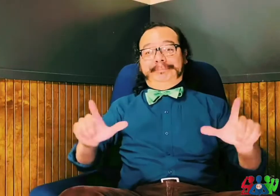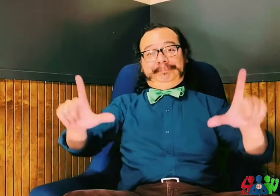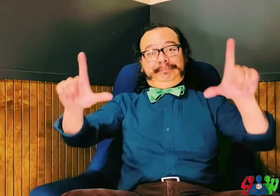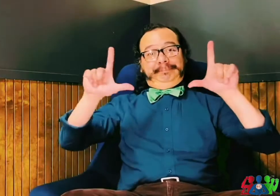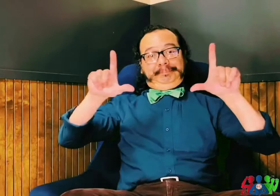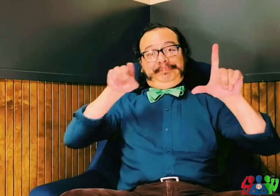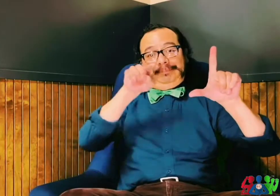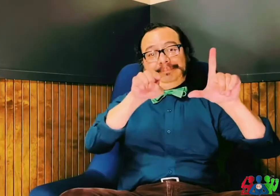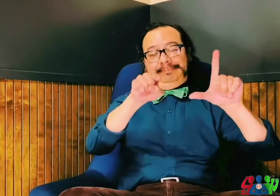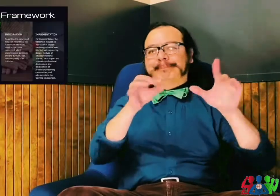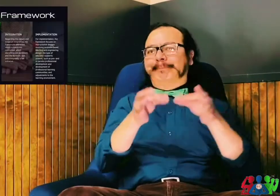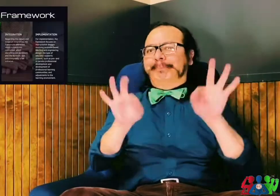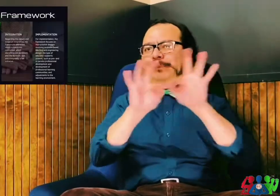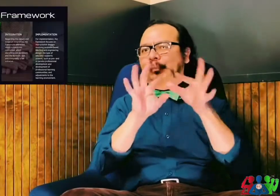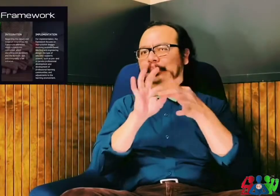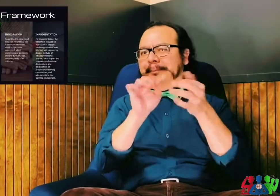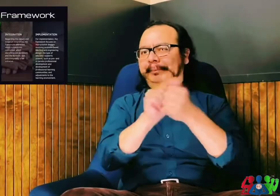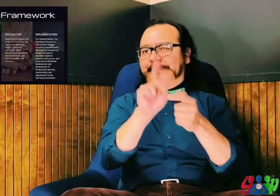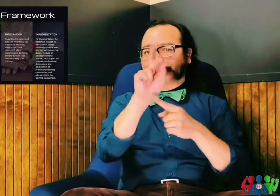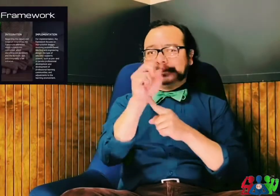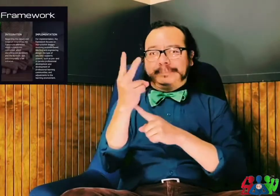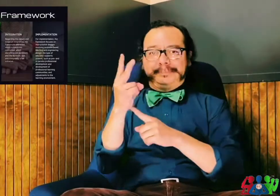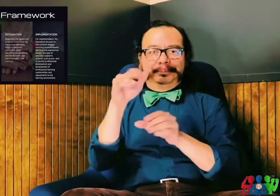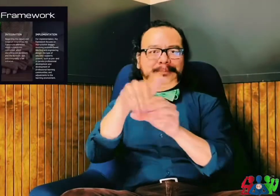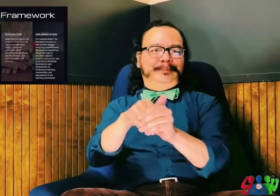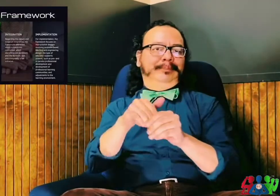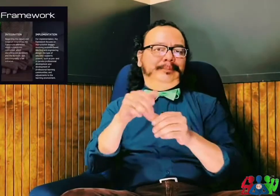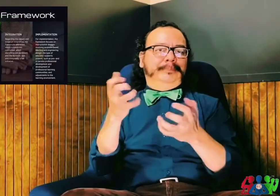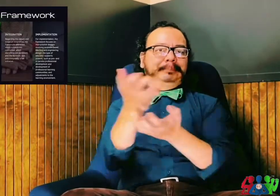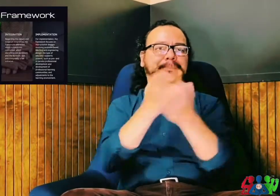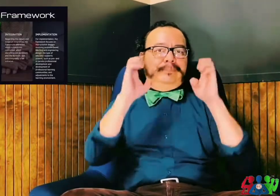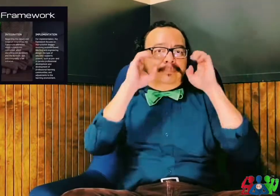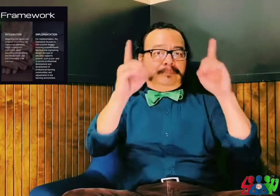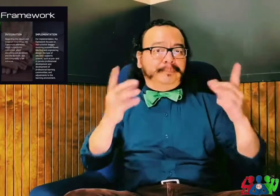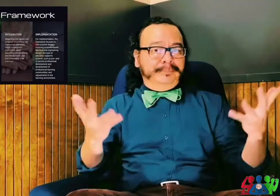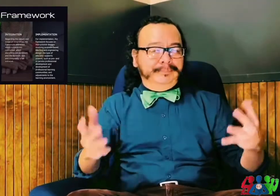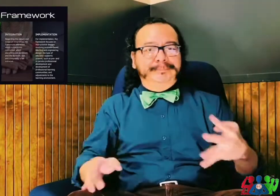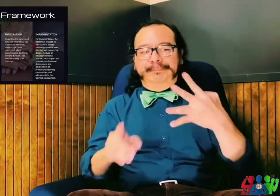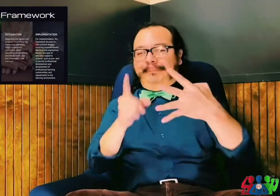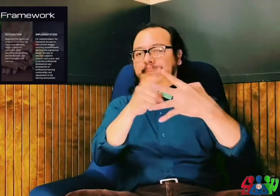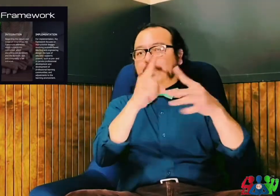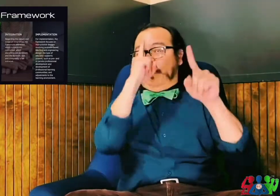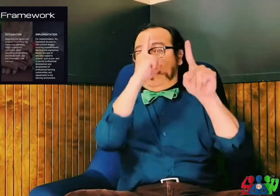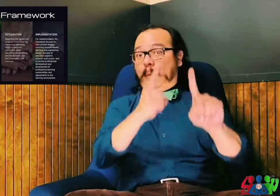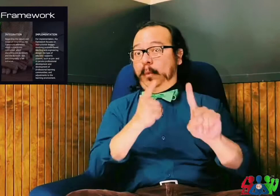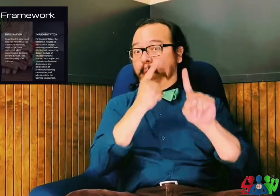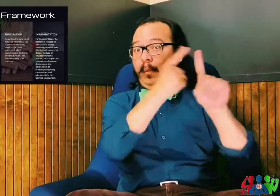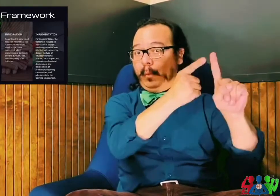The framework is meant to identify, discuss, and investigate specific integrated STEM initiatives within the K–12 education system. The committee chose to focus on four high-level features: Goals: